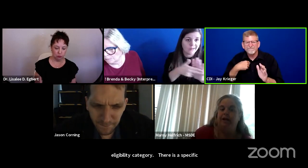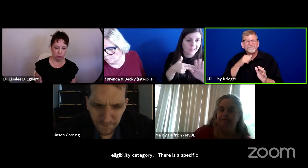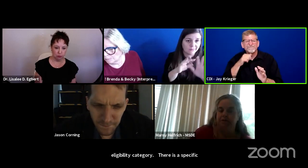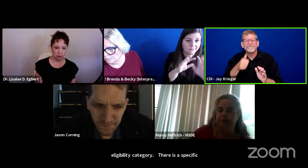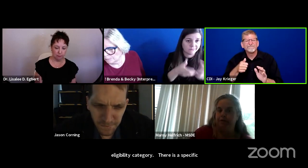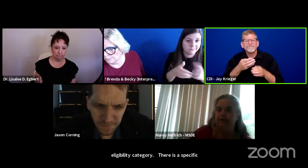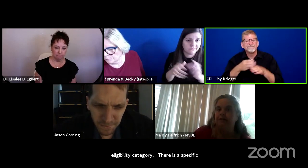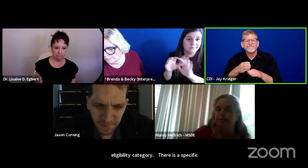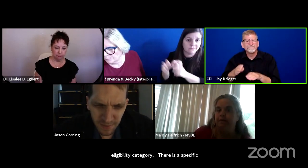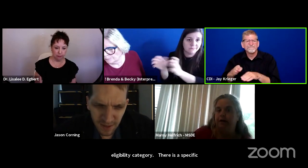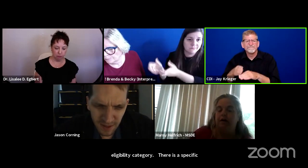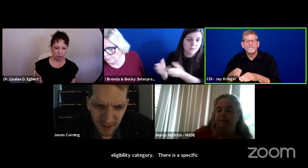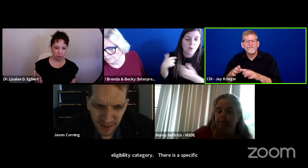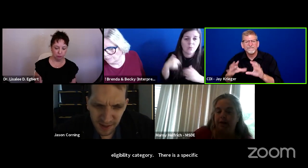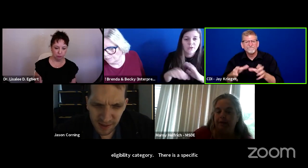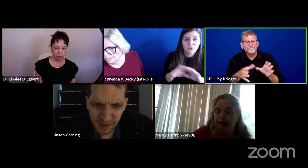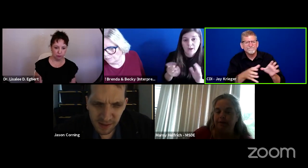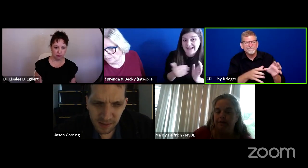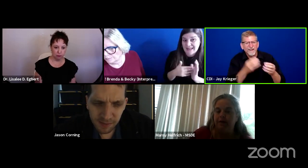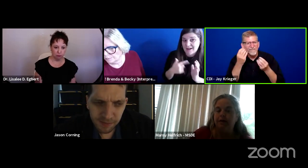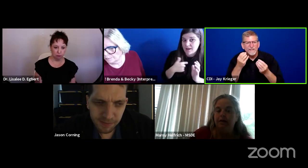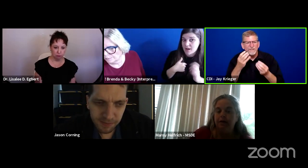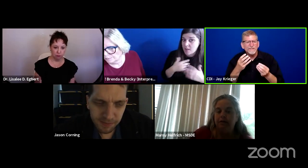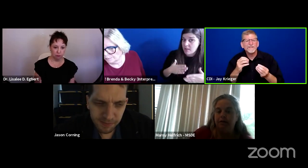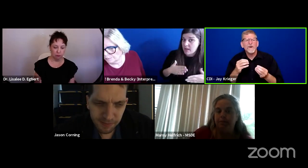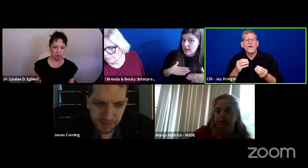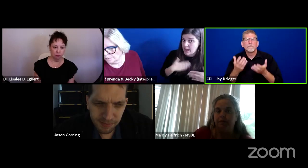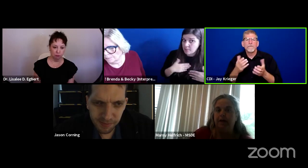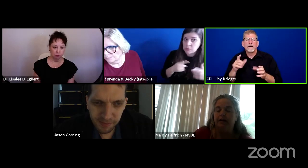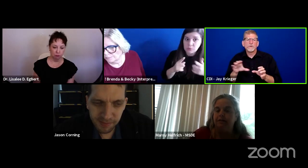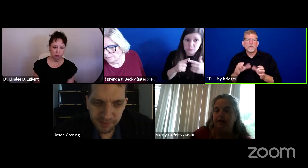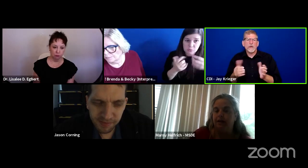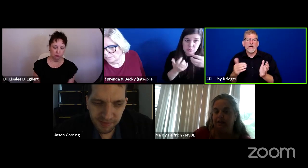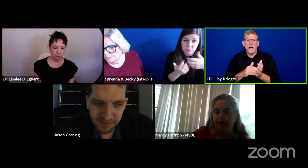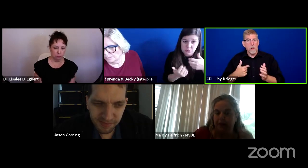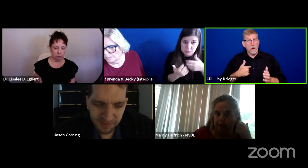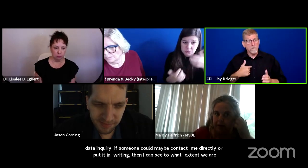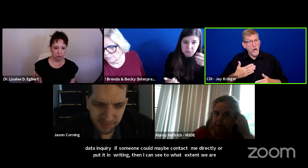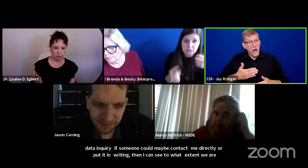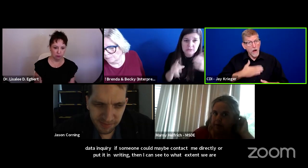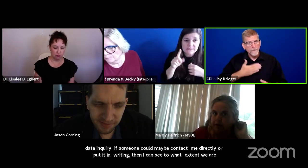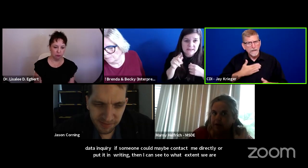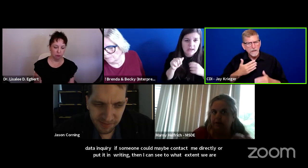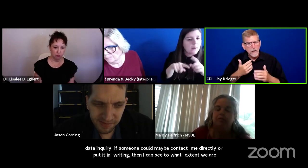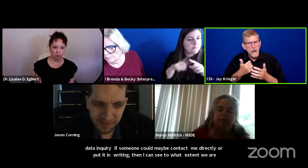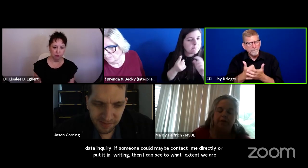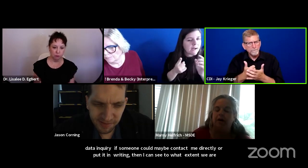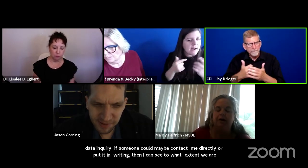I would have to check with the data folks in our office, but I'm happy to pursue that to the extent that we're able to do so.